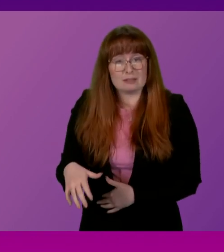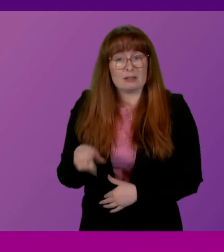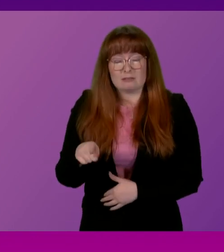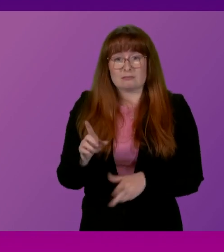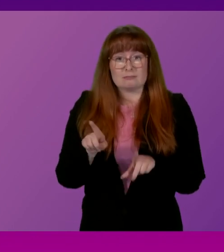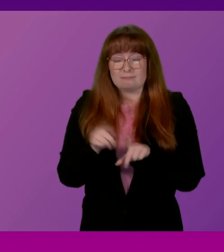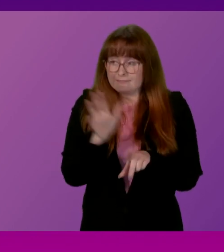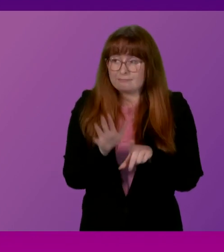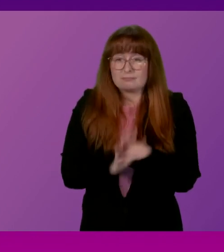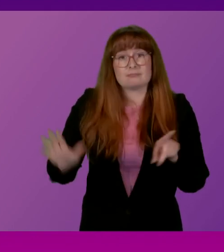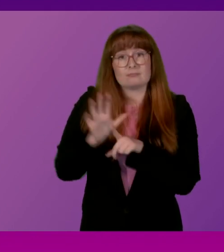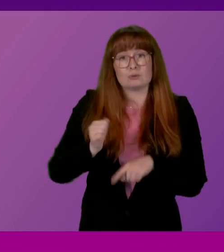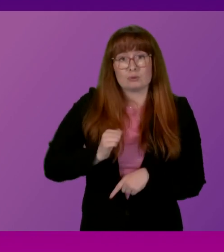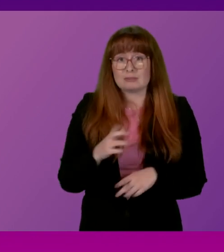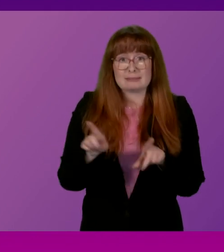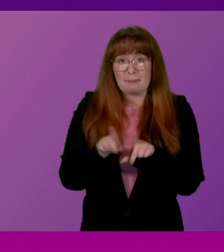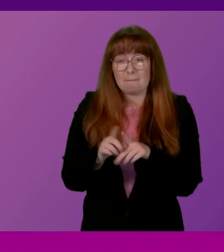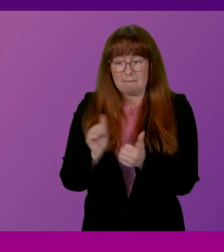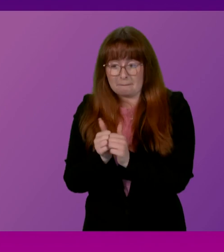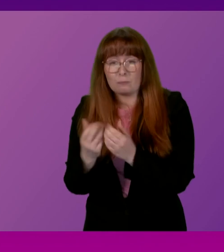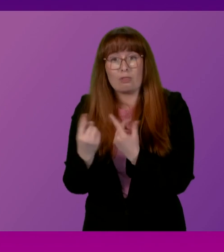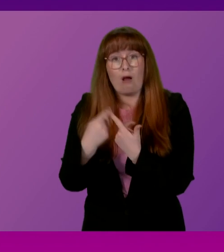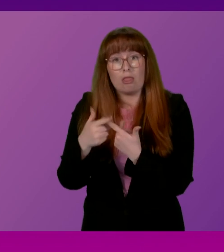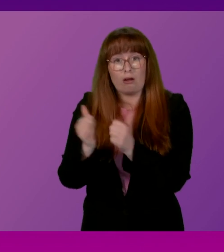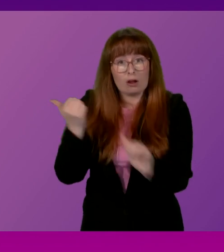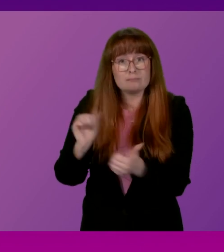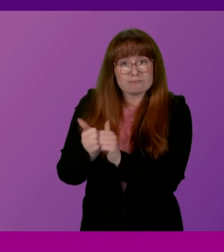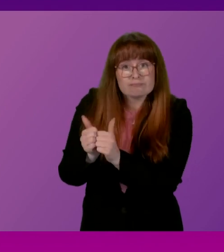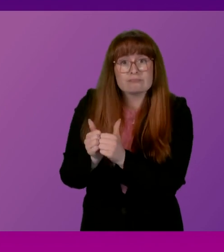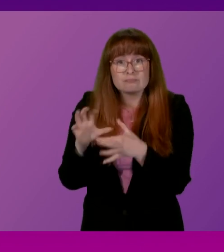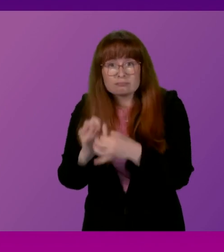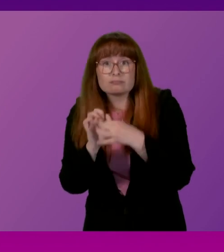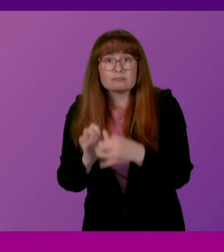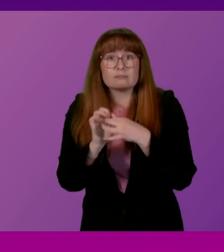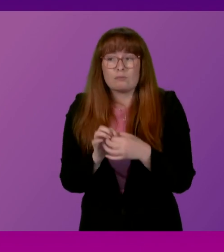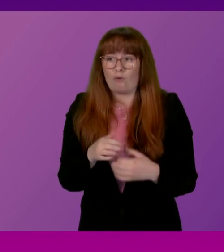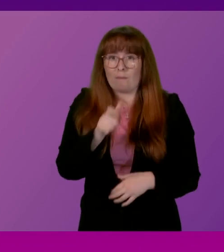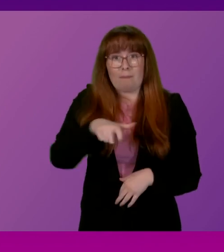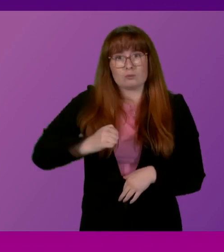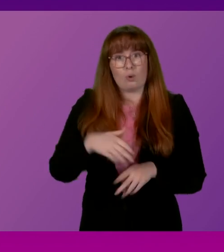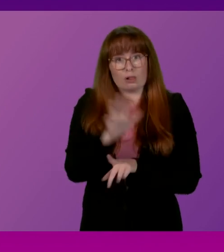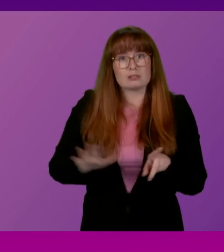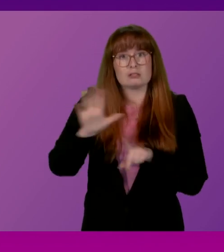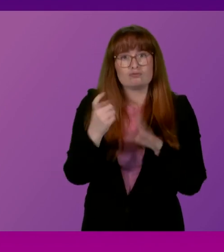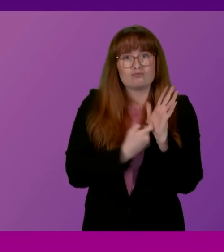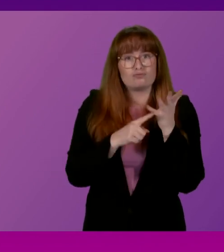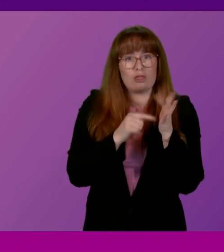options, including co-location with partner organisations. What people in Scotland—including those in Rutherglen and Hamilton West—will be